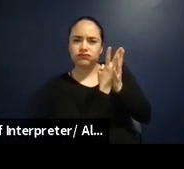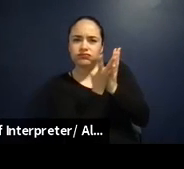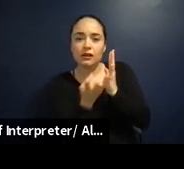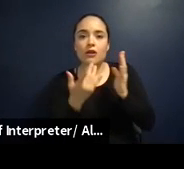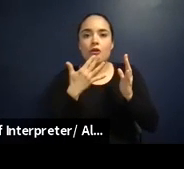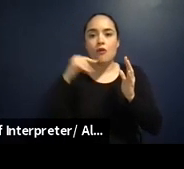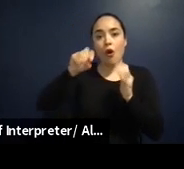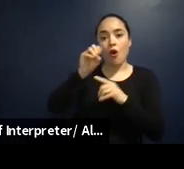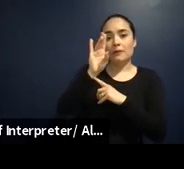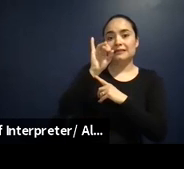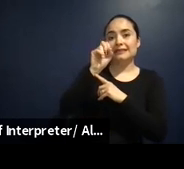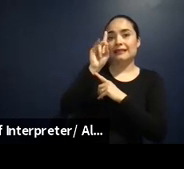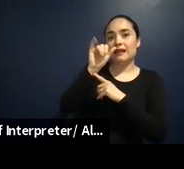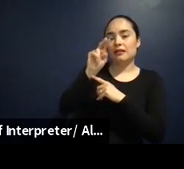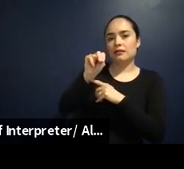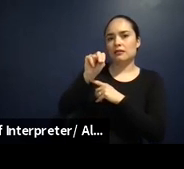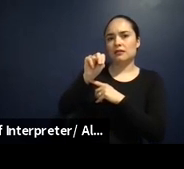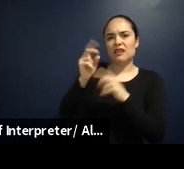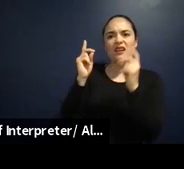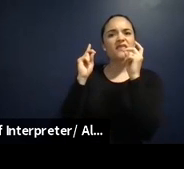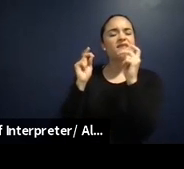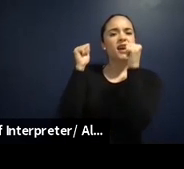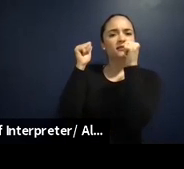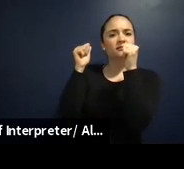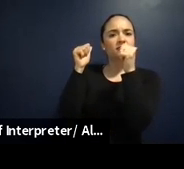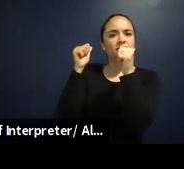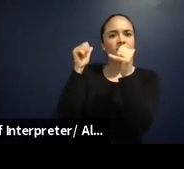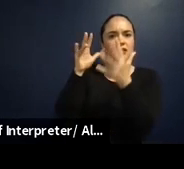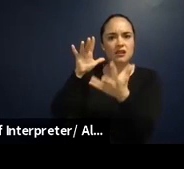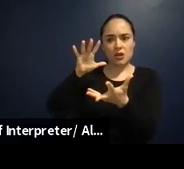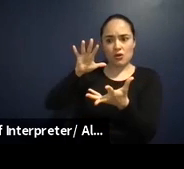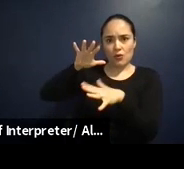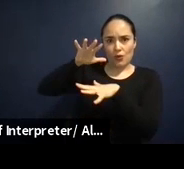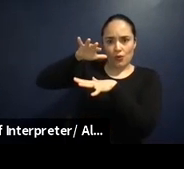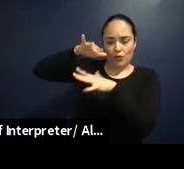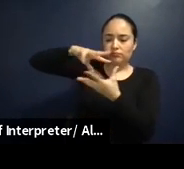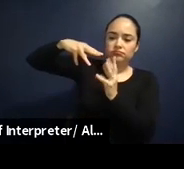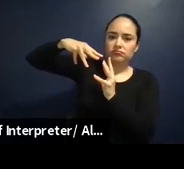components, like your granite, or your diorite did deep within the Earth when it had long time to